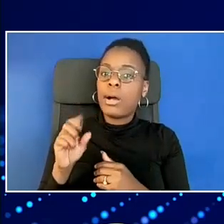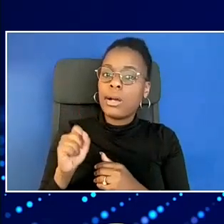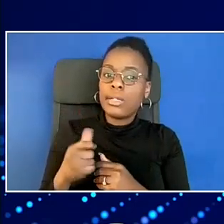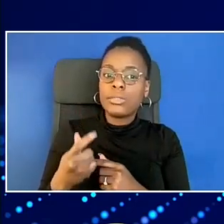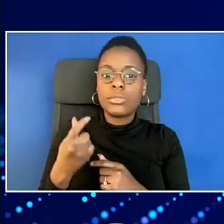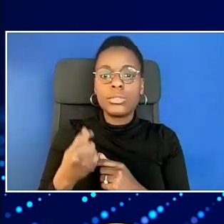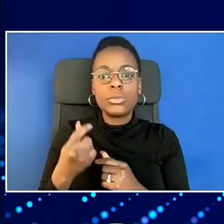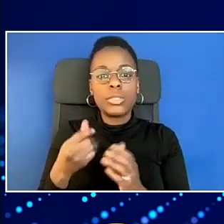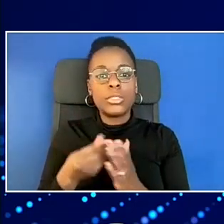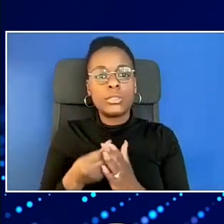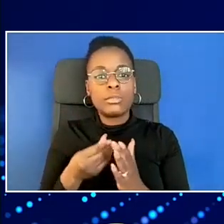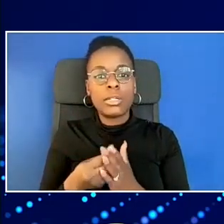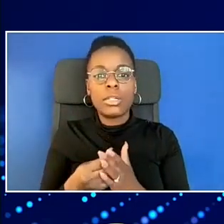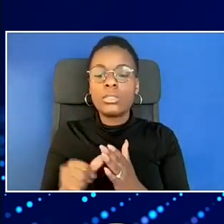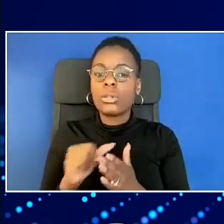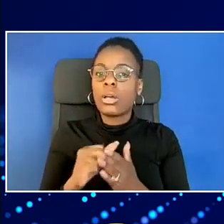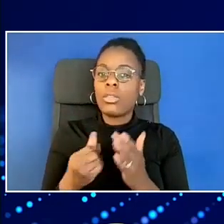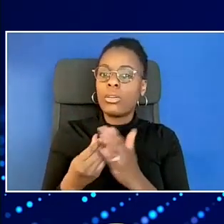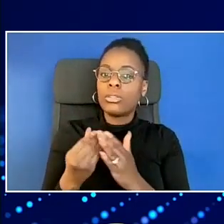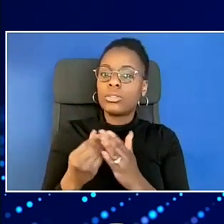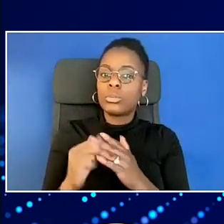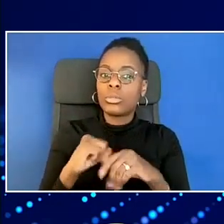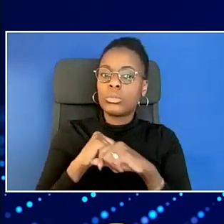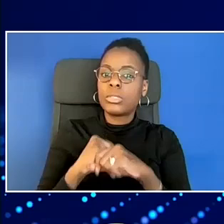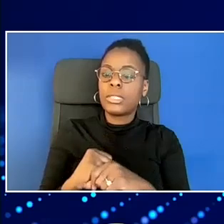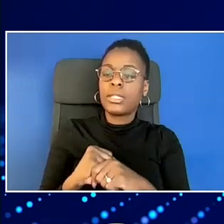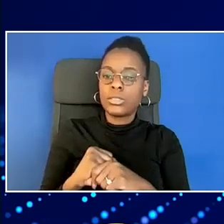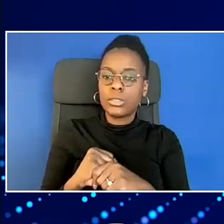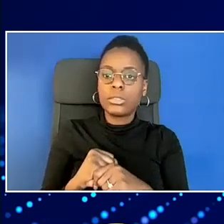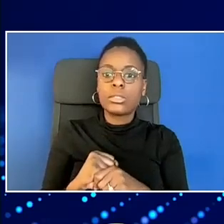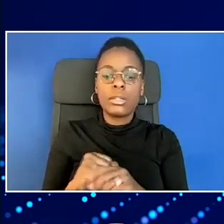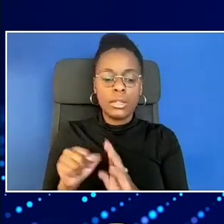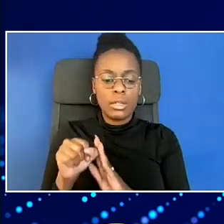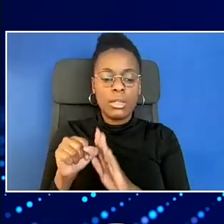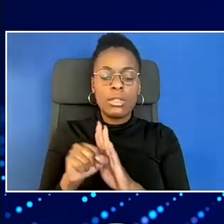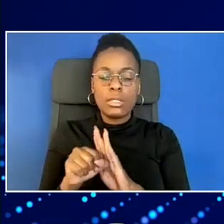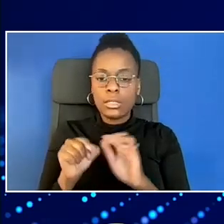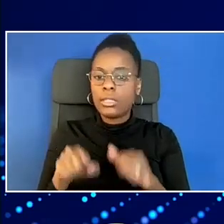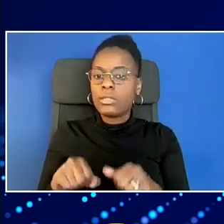you deem important, then the state could put those in place on the larger